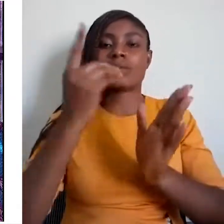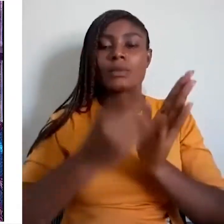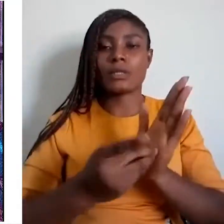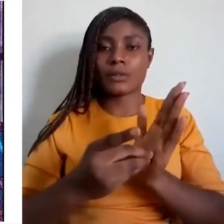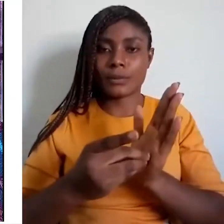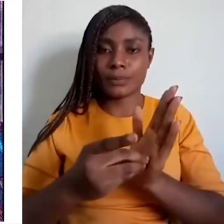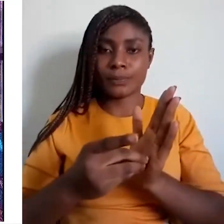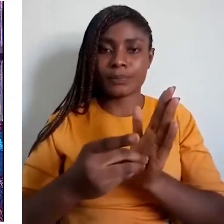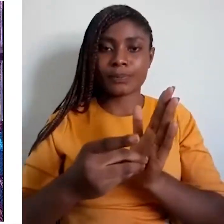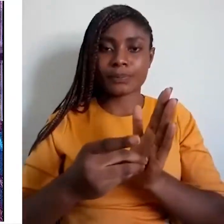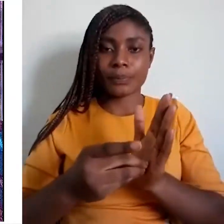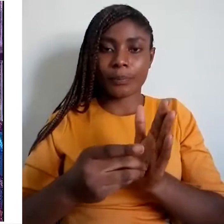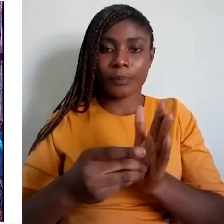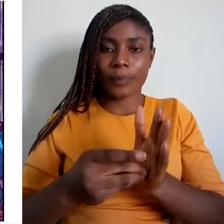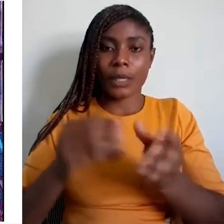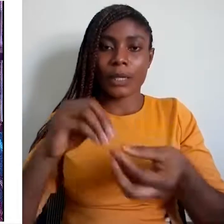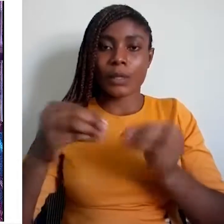1.